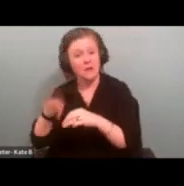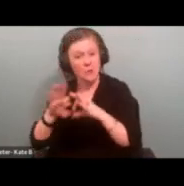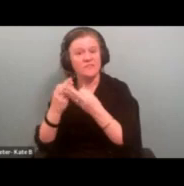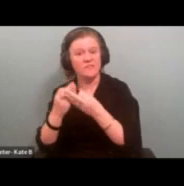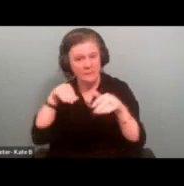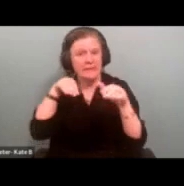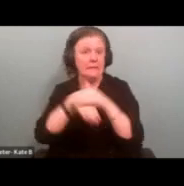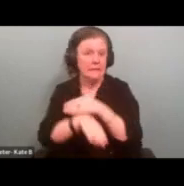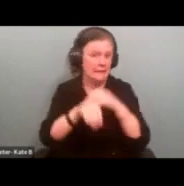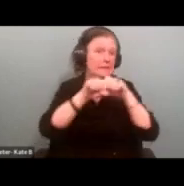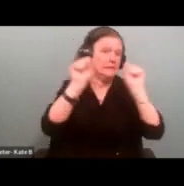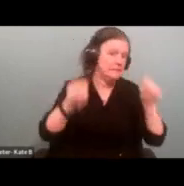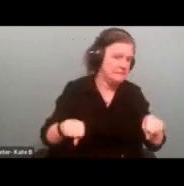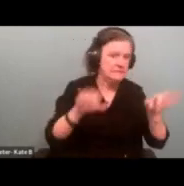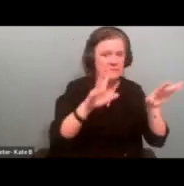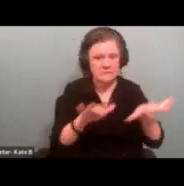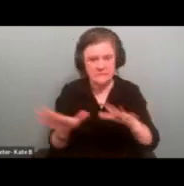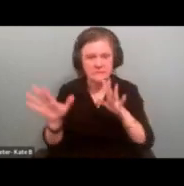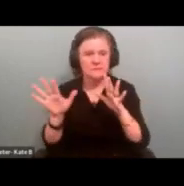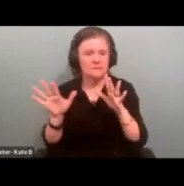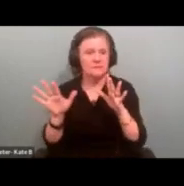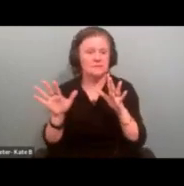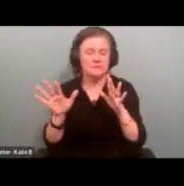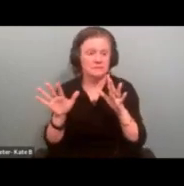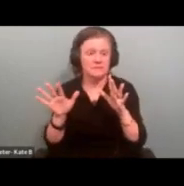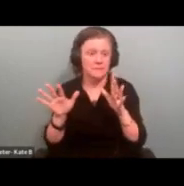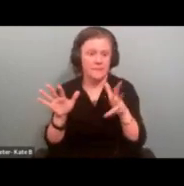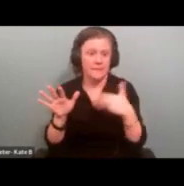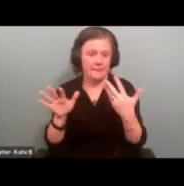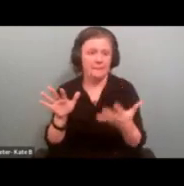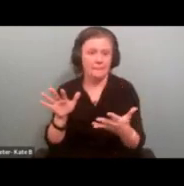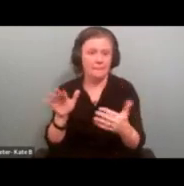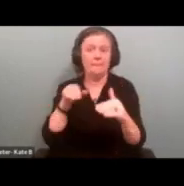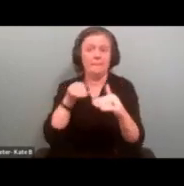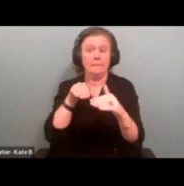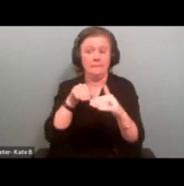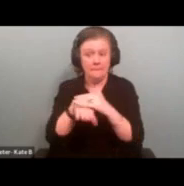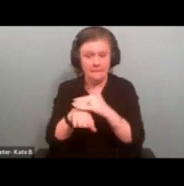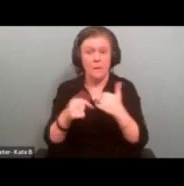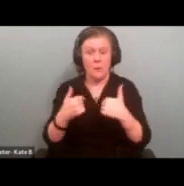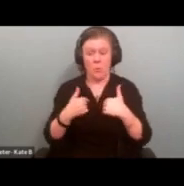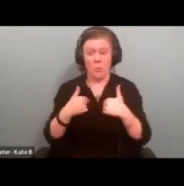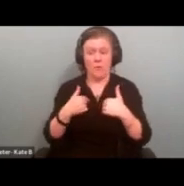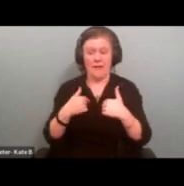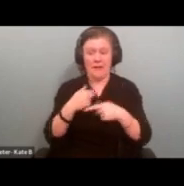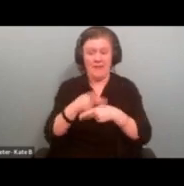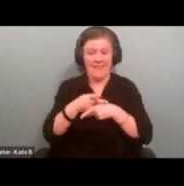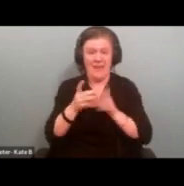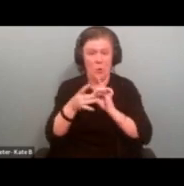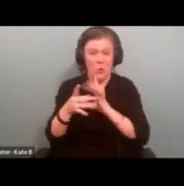systems to, you know, figure this out. But when they get in as care coordinators, we need to make sure that we're moving or